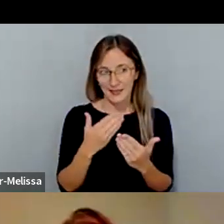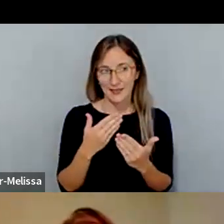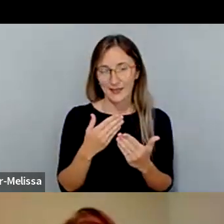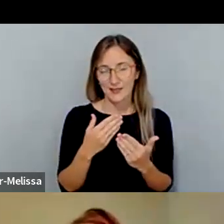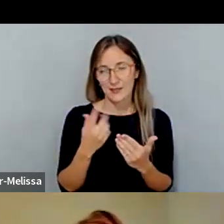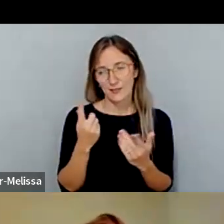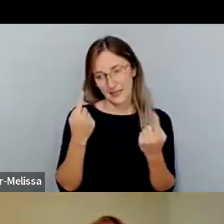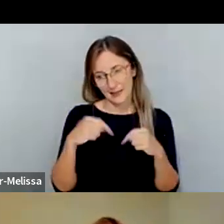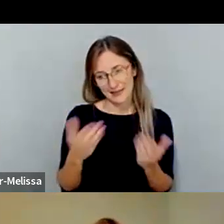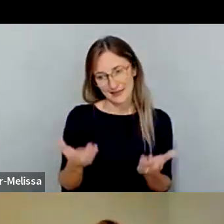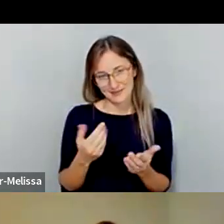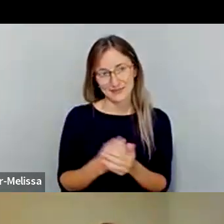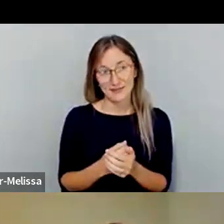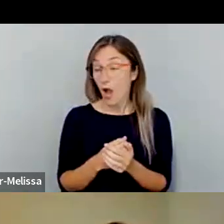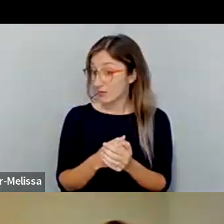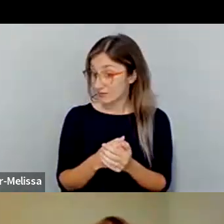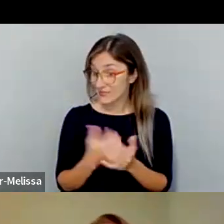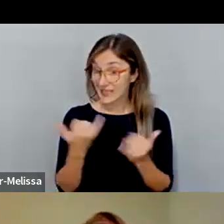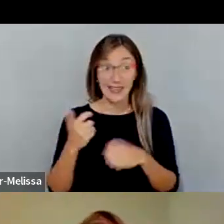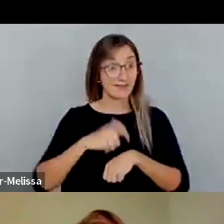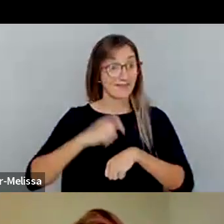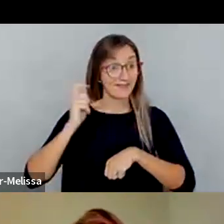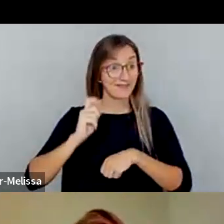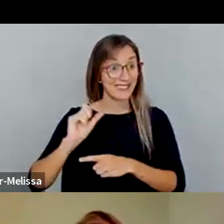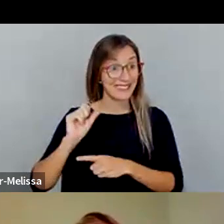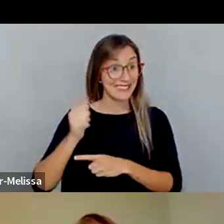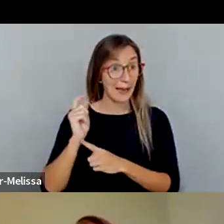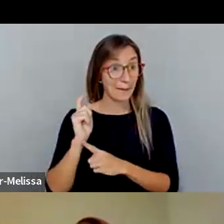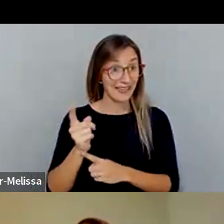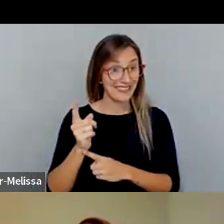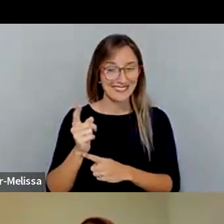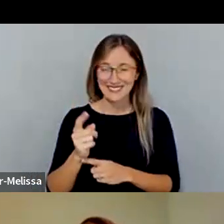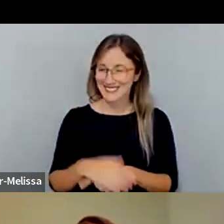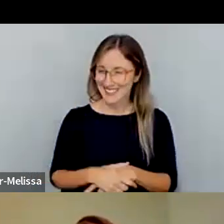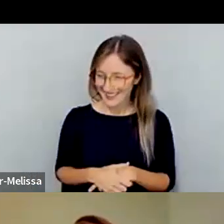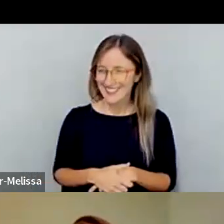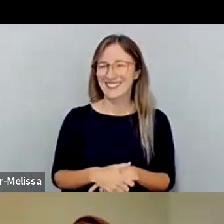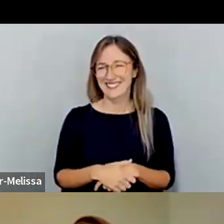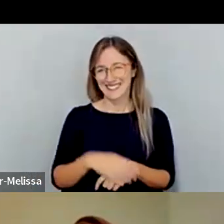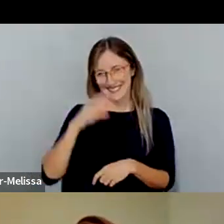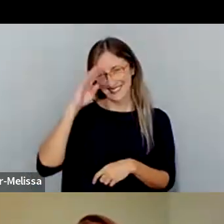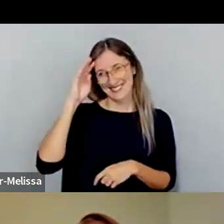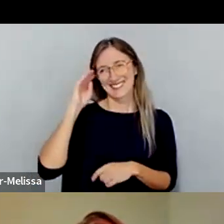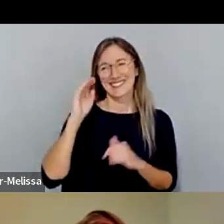always know about and so, thank you both for doing this. That being